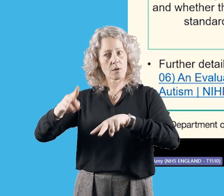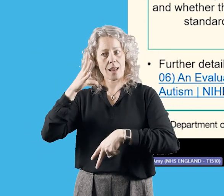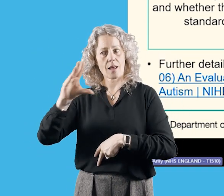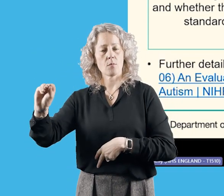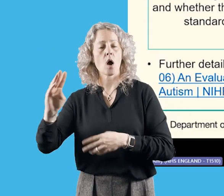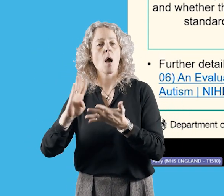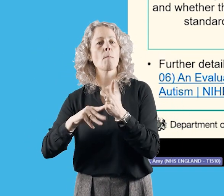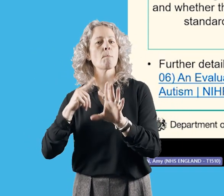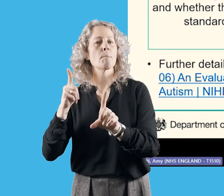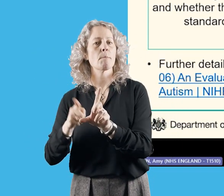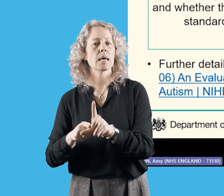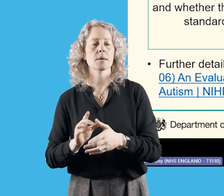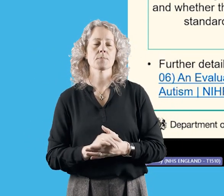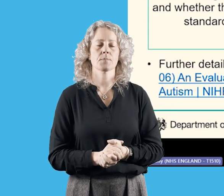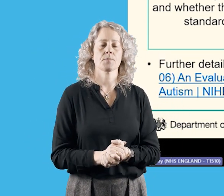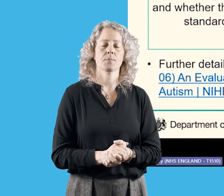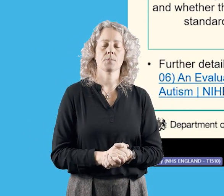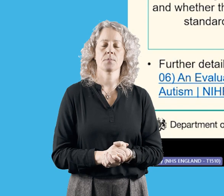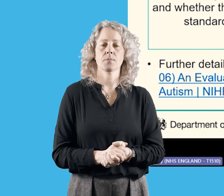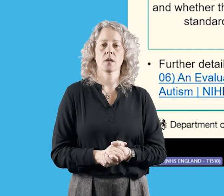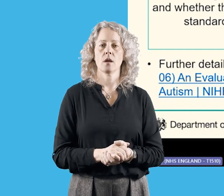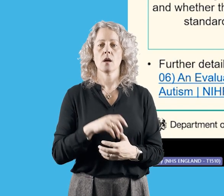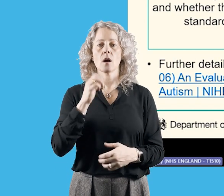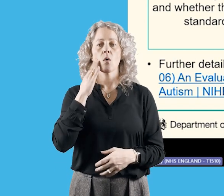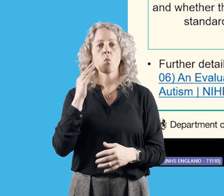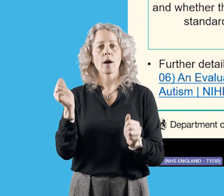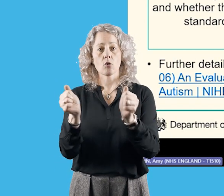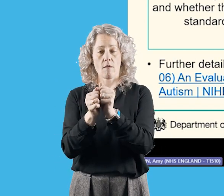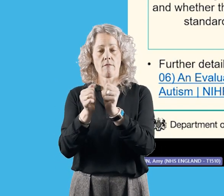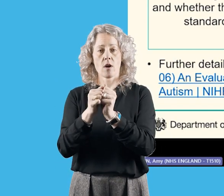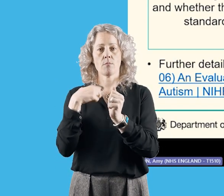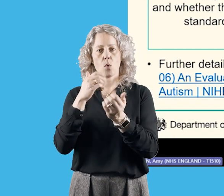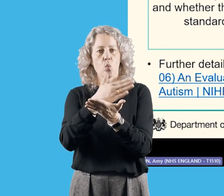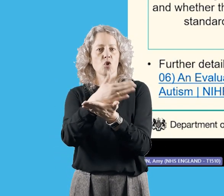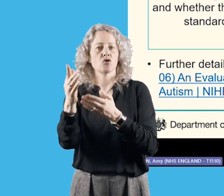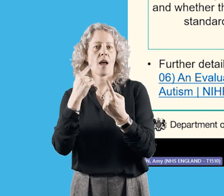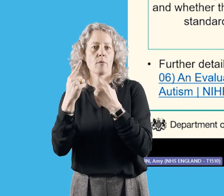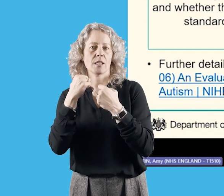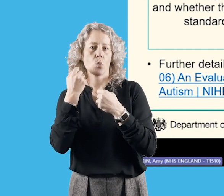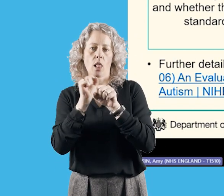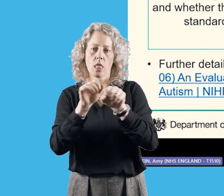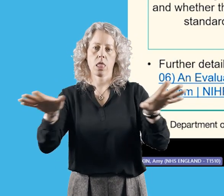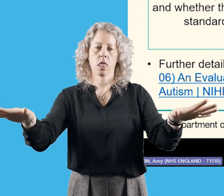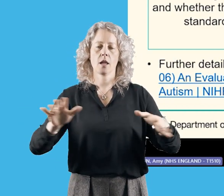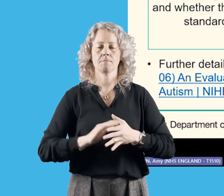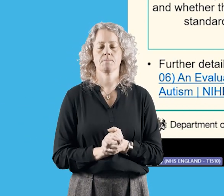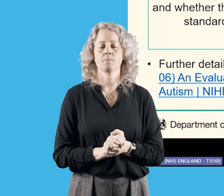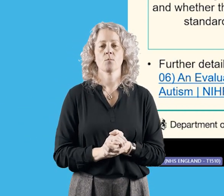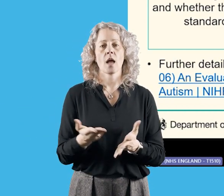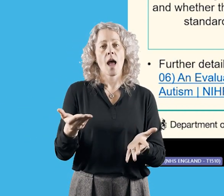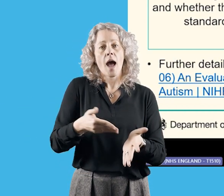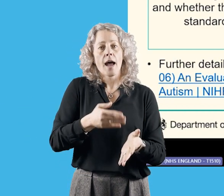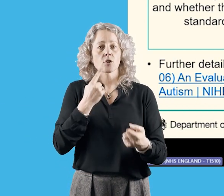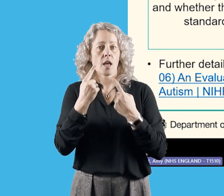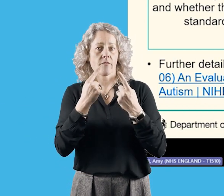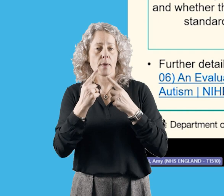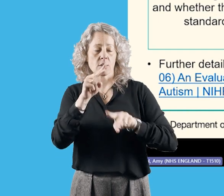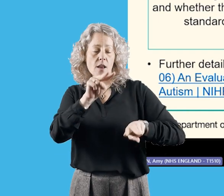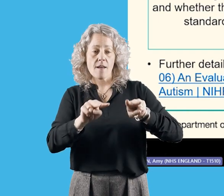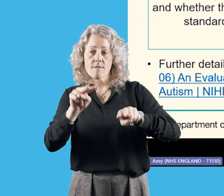and once this is confirmed we will share this information wider. Further detail on what the evaluation is planning to